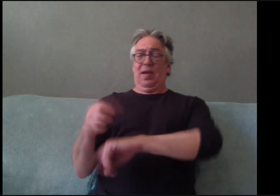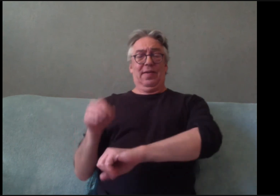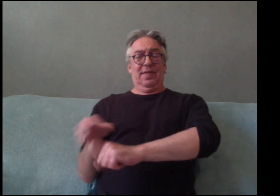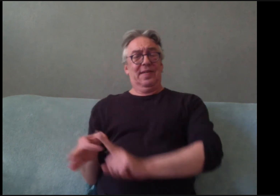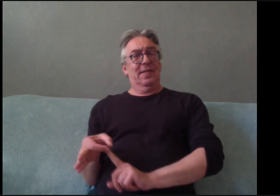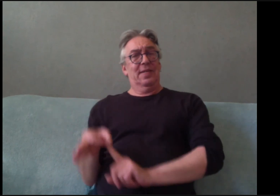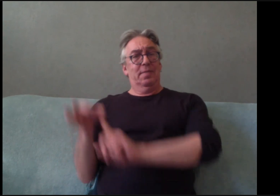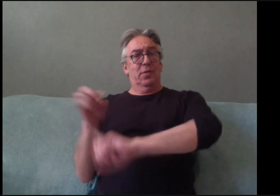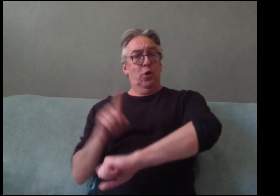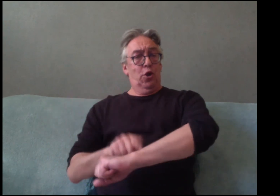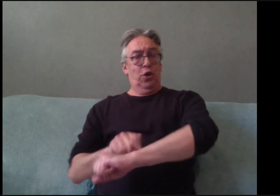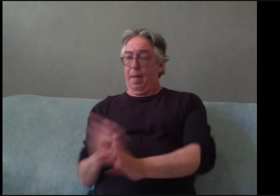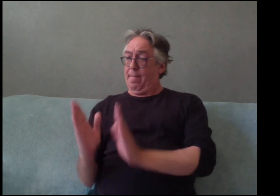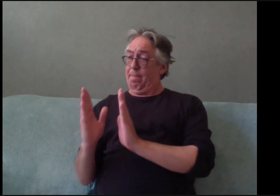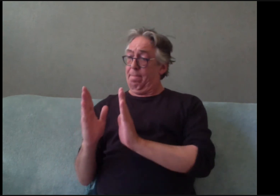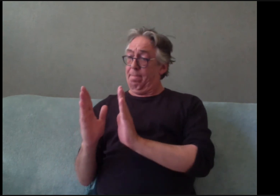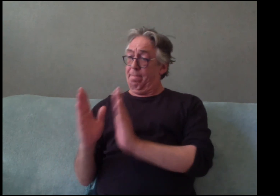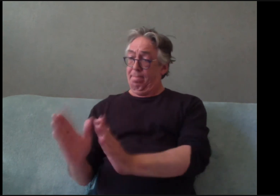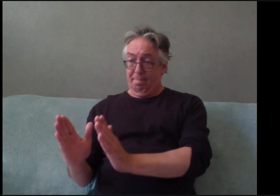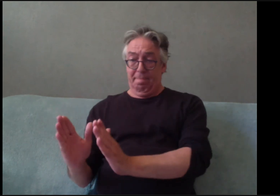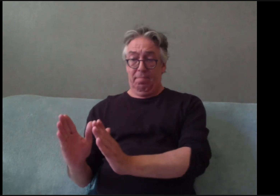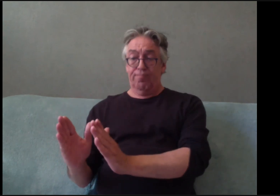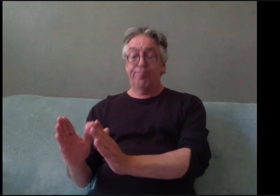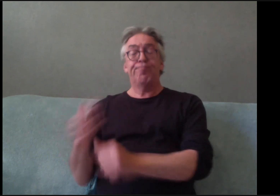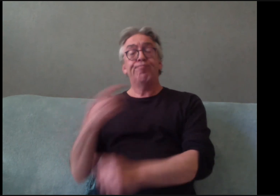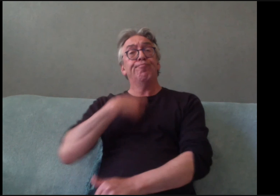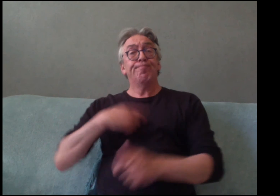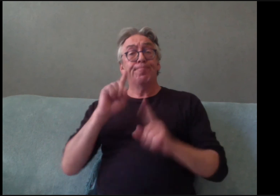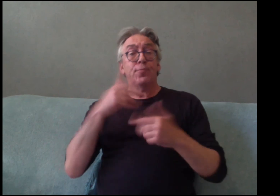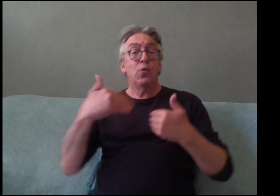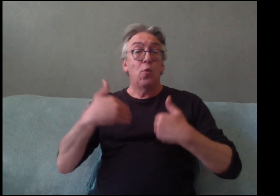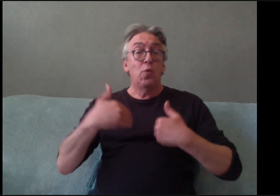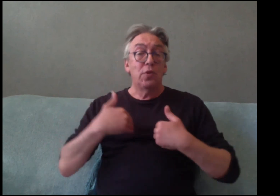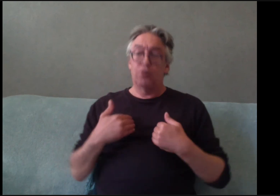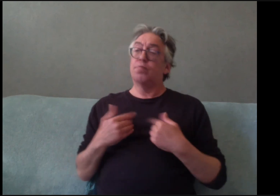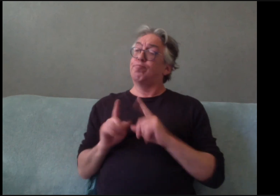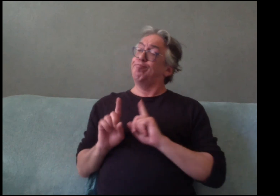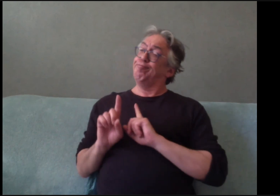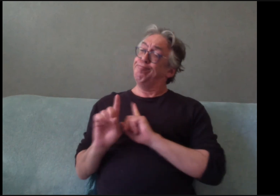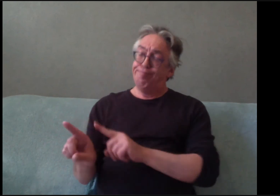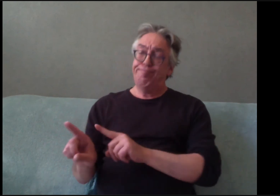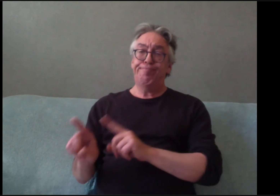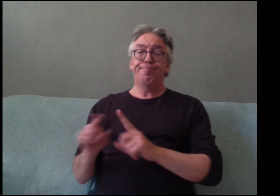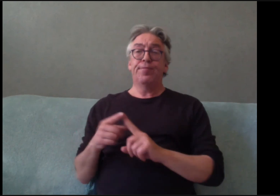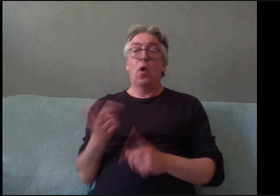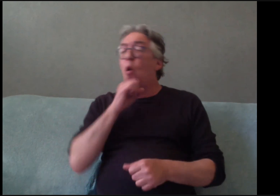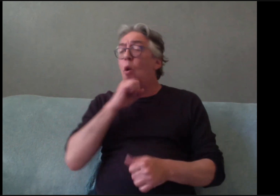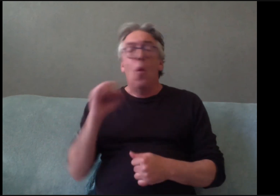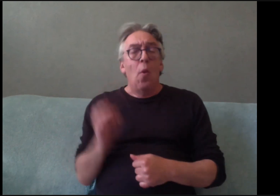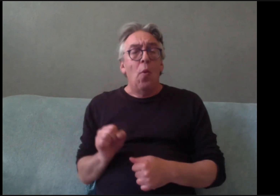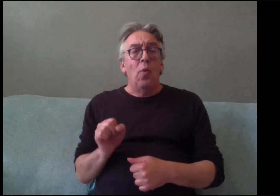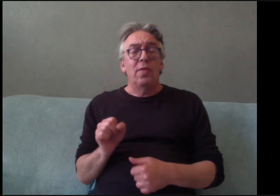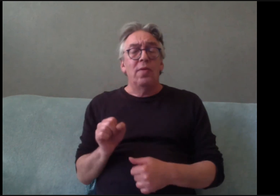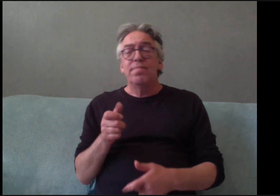It's at certain time of the day, and it's called "quiet hours" in the UK.